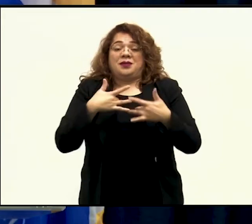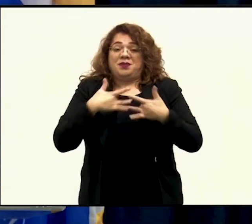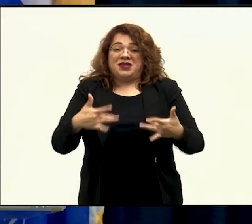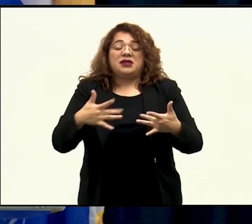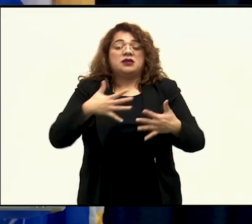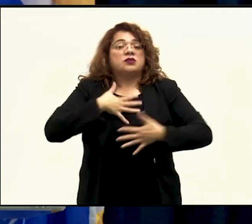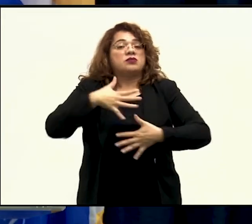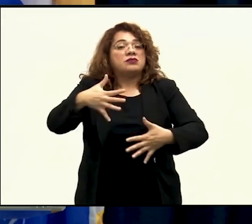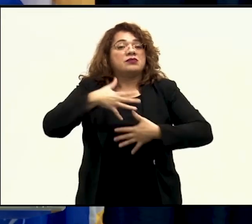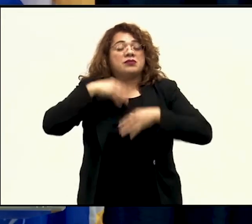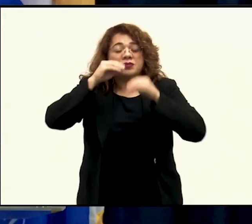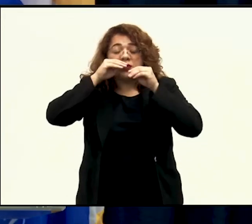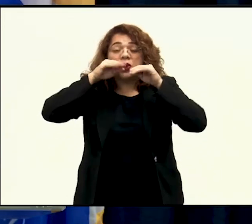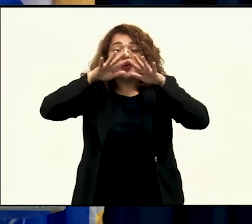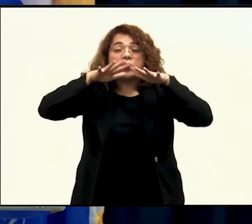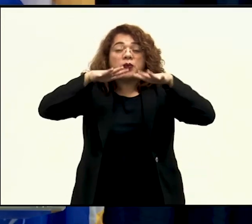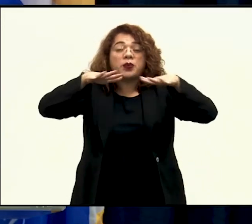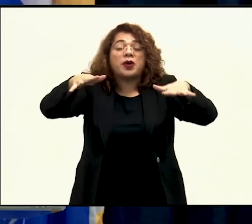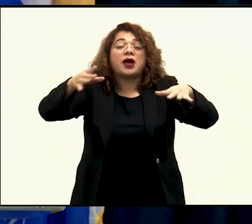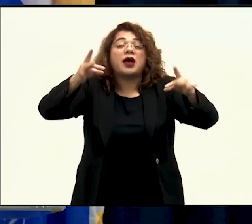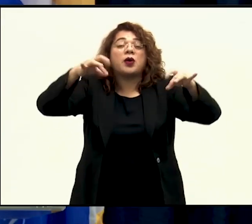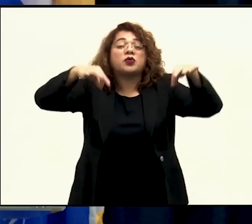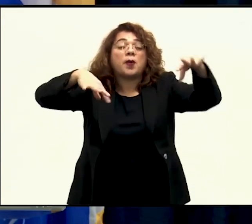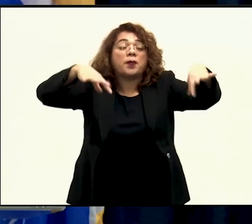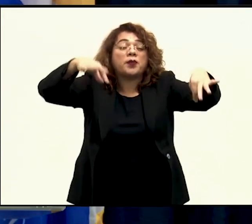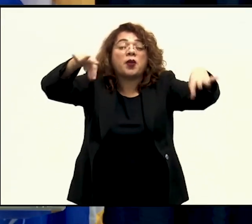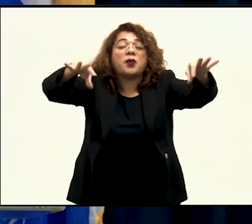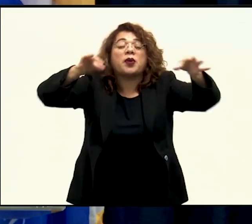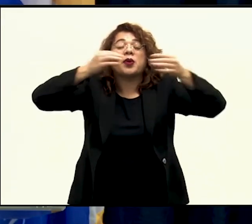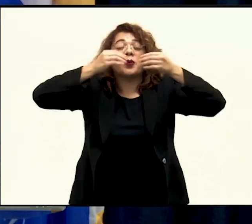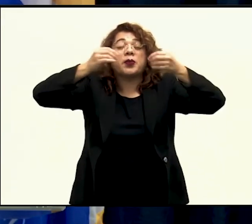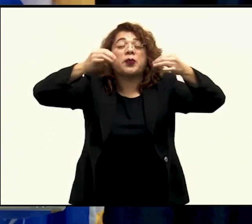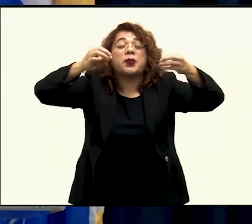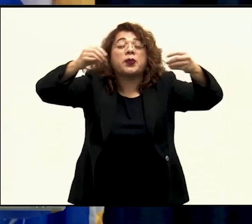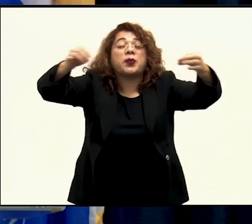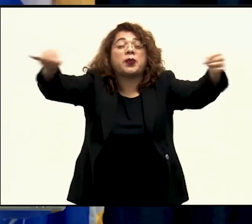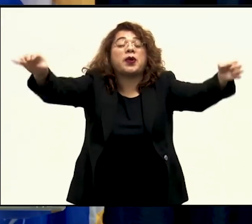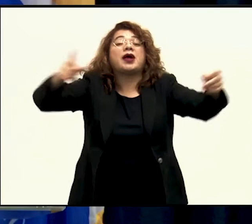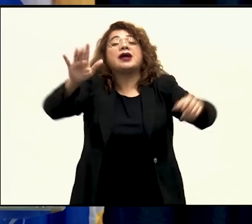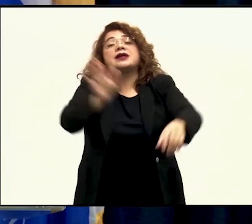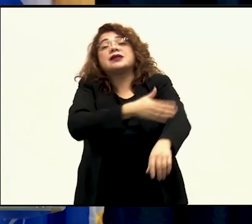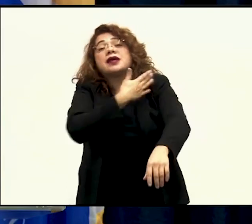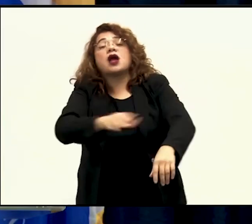droplets. These travel in the air when you're talking, sneezing, coughing, singing, shouting, all